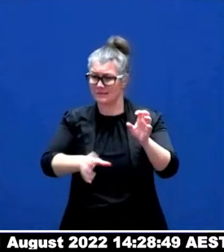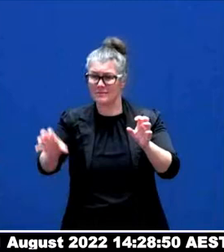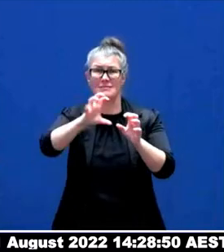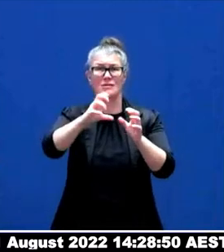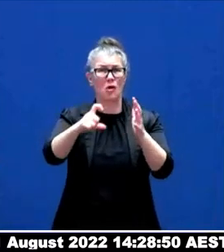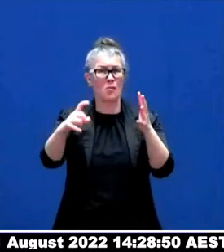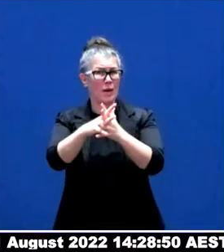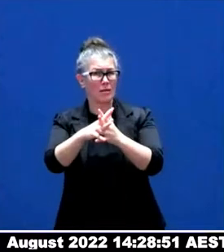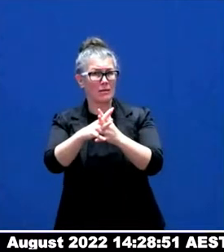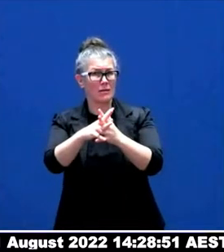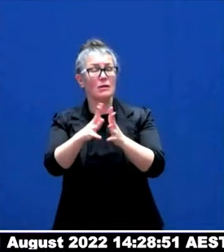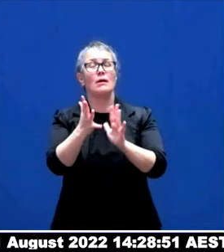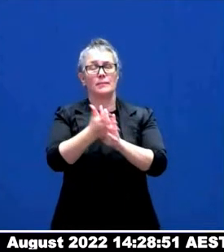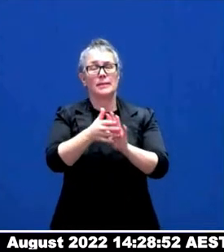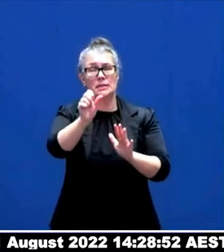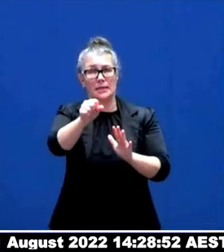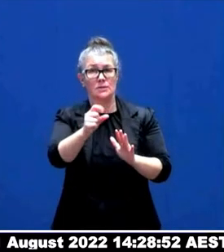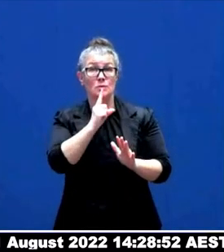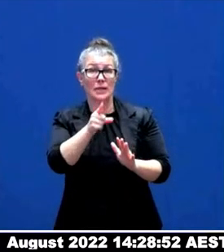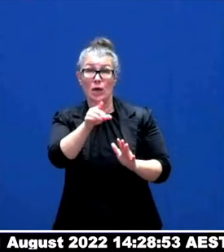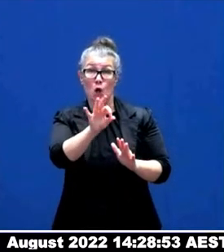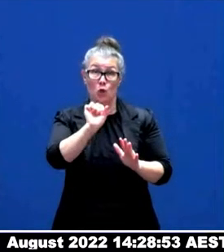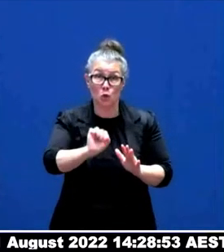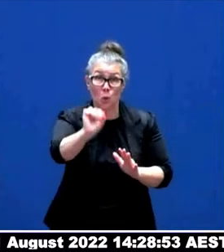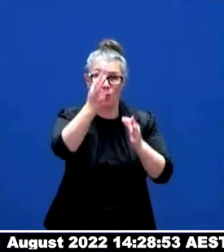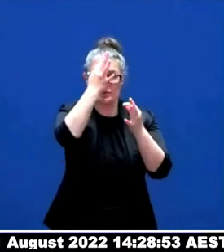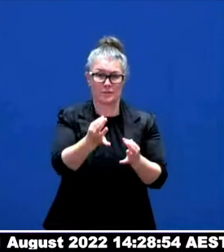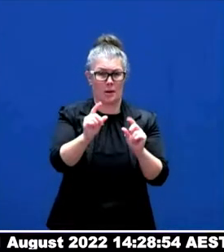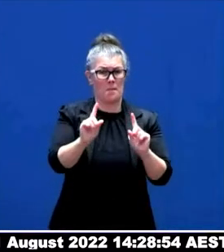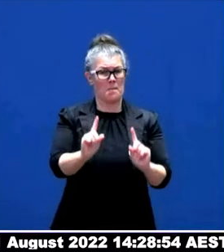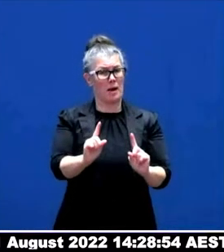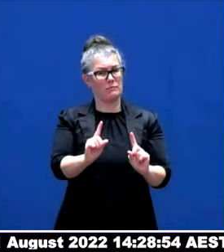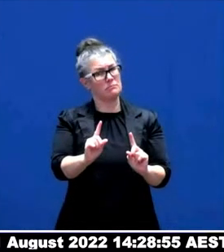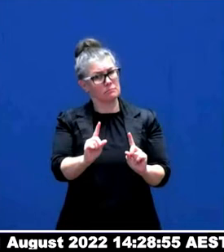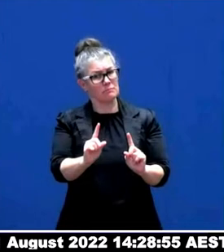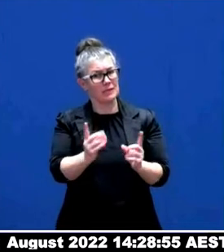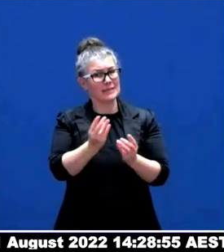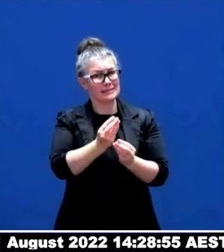that, as you say, I understand it's not your decision, but it's something that is a matter for policy makers?